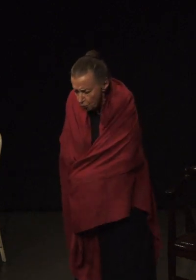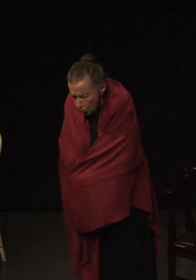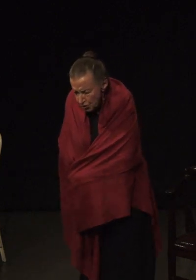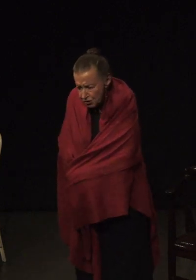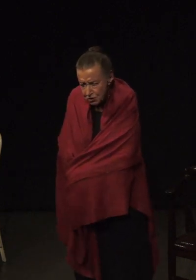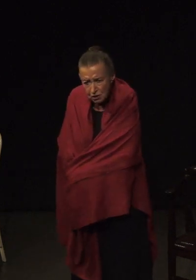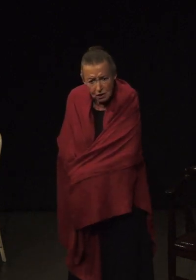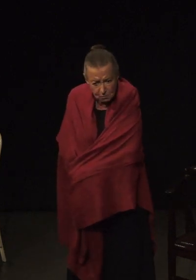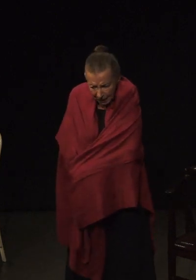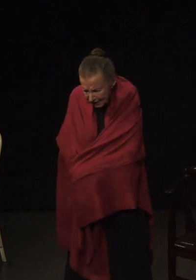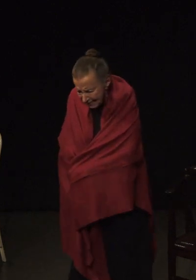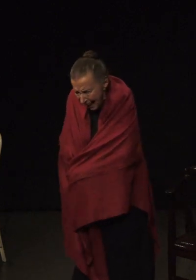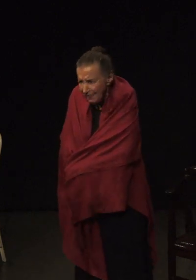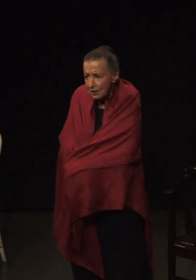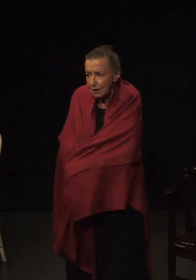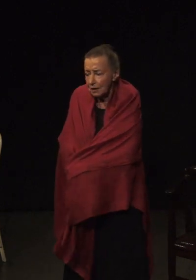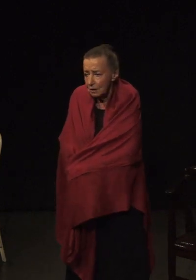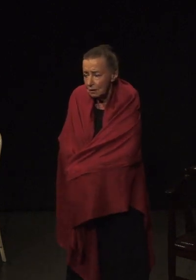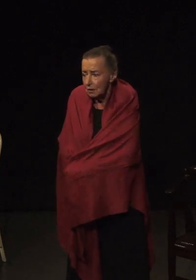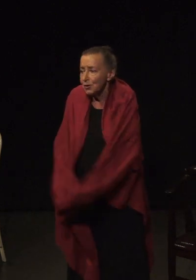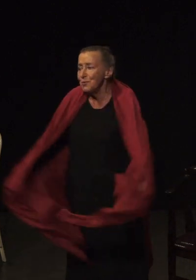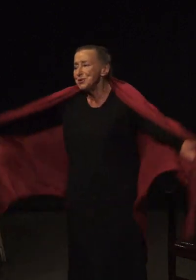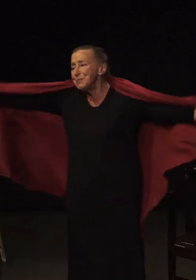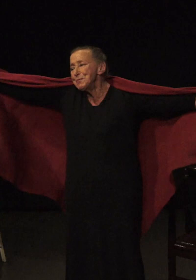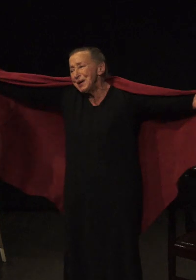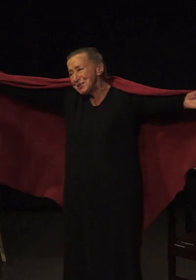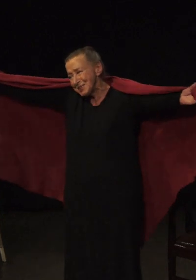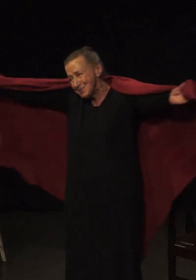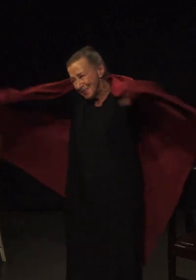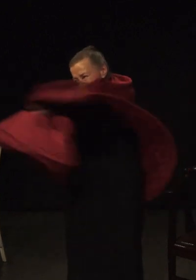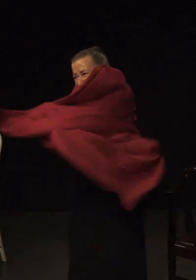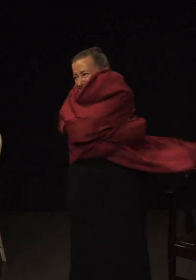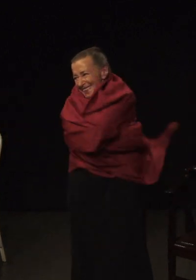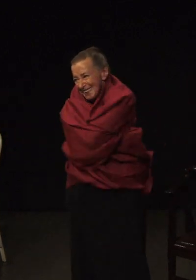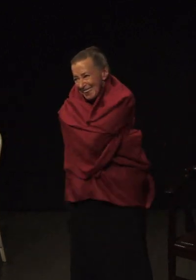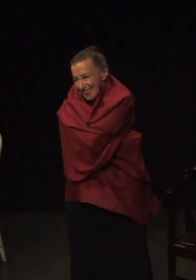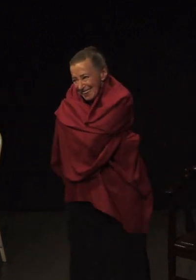What? Camp follower?" "Well then, we'll tie the knot,"